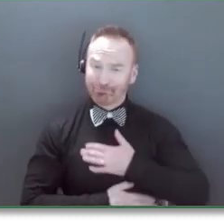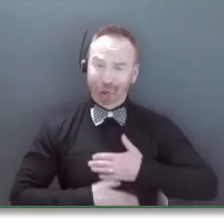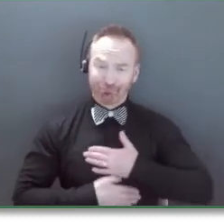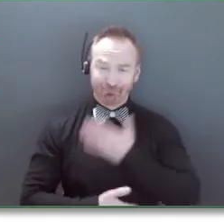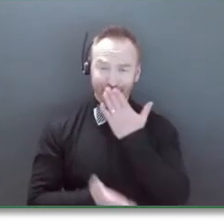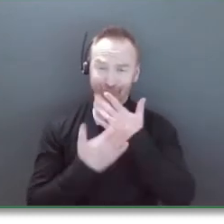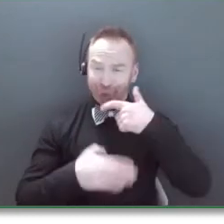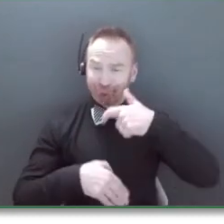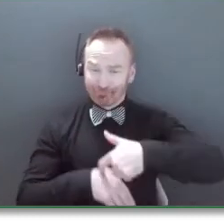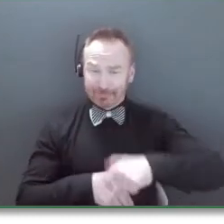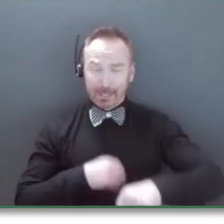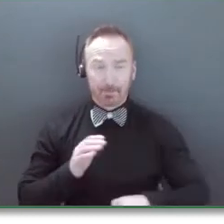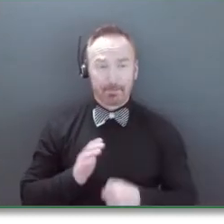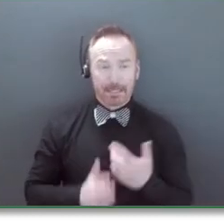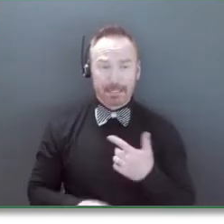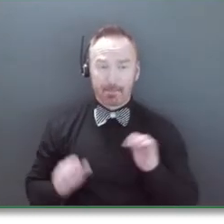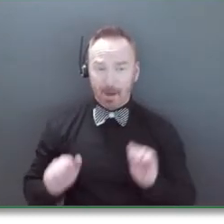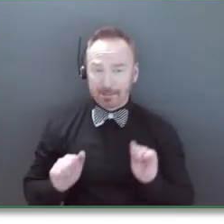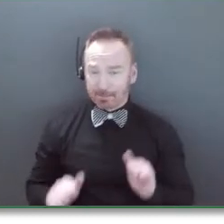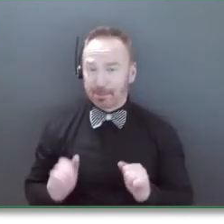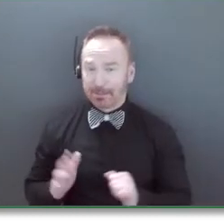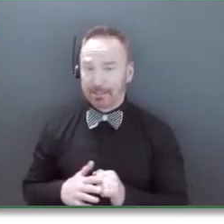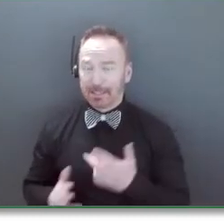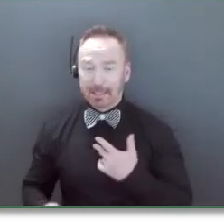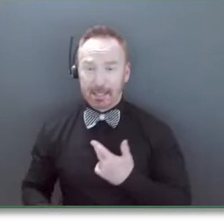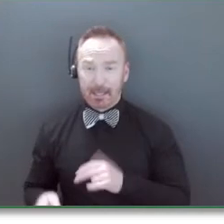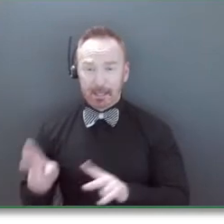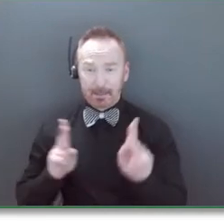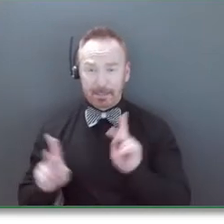four-legged get to get to enjoy the experience.